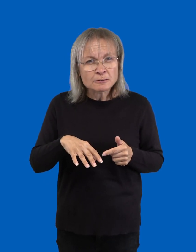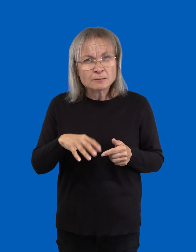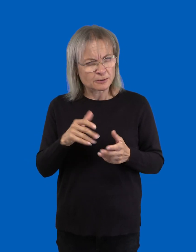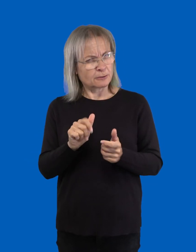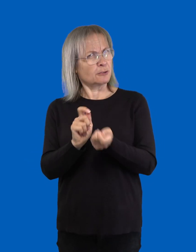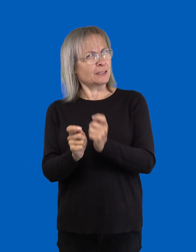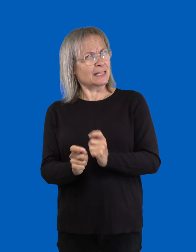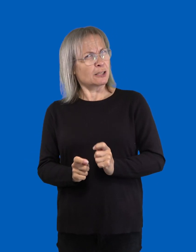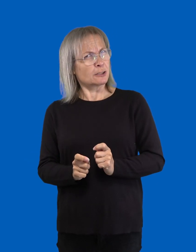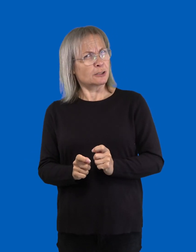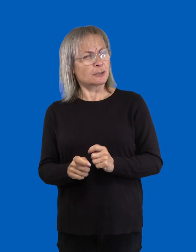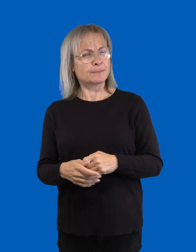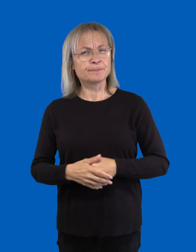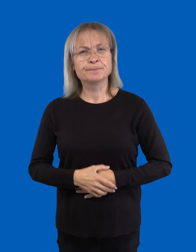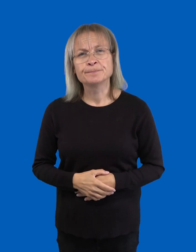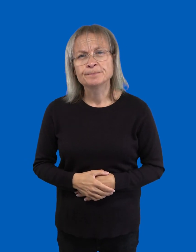Changes to your vaginal discharge.